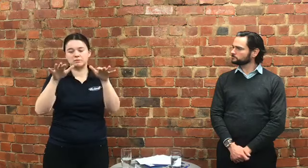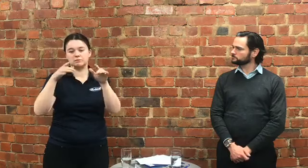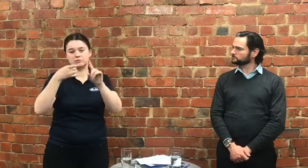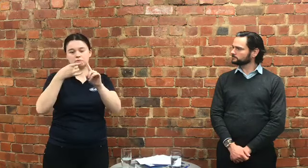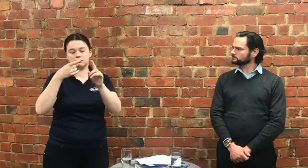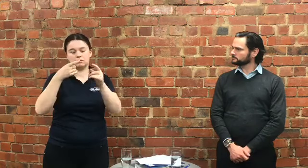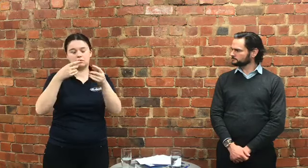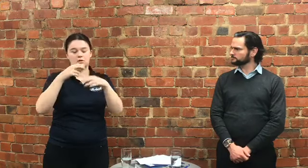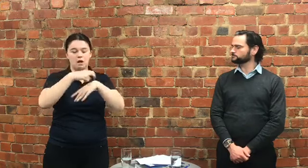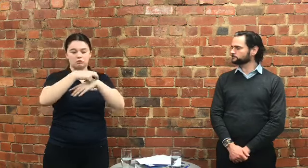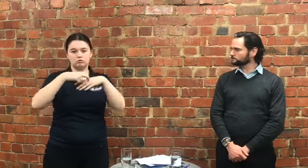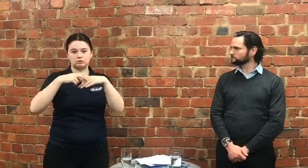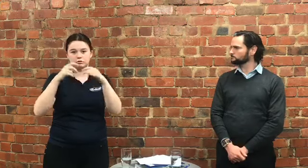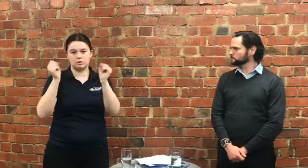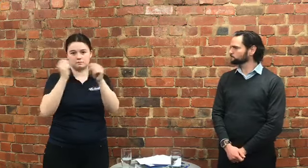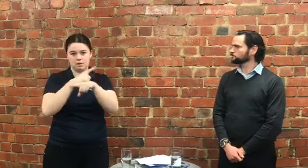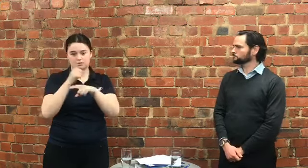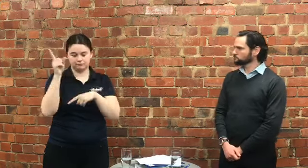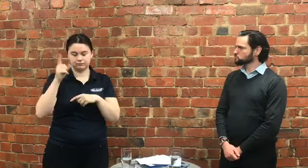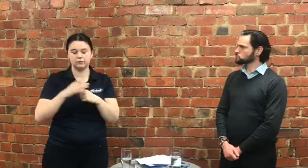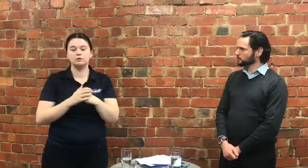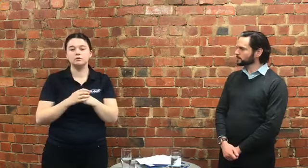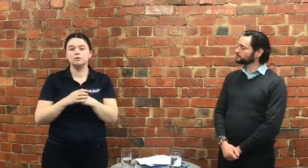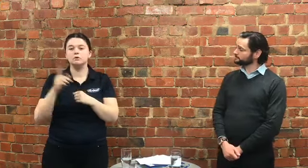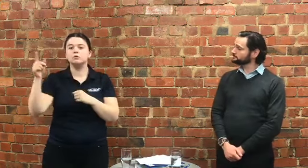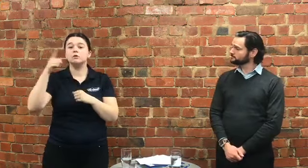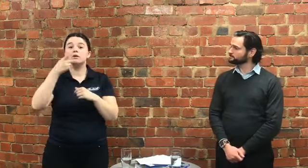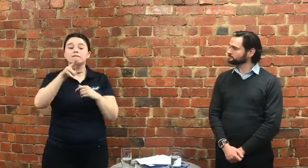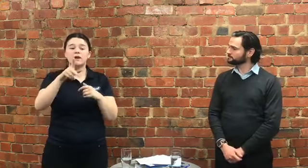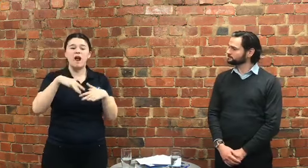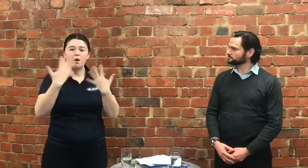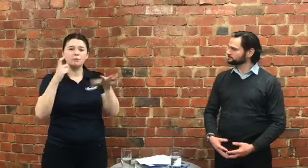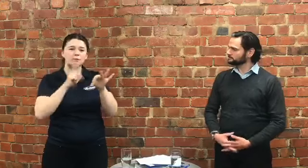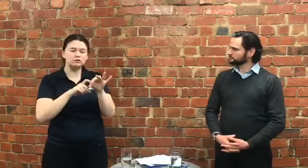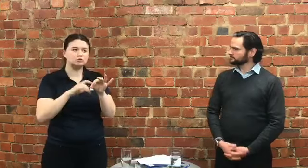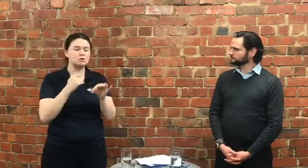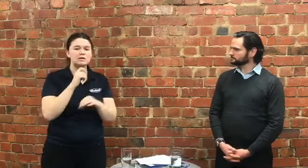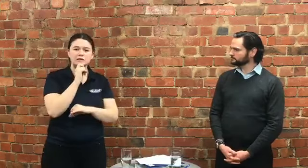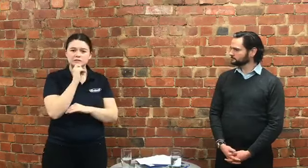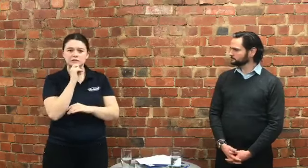and any comments on the live streaming as well, and you can send us an email.